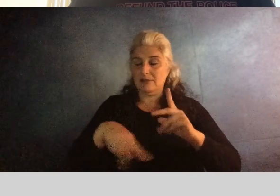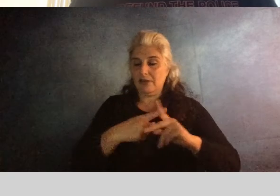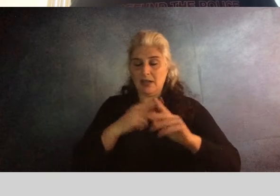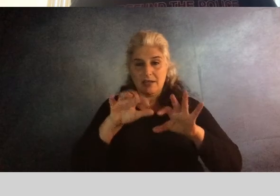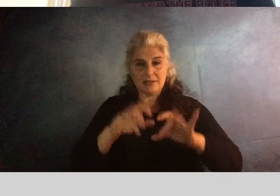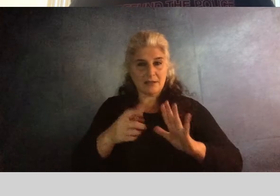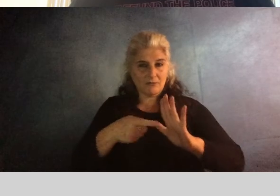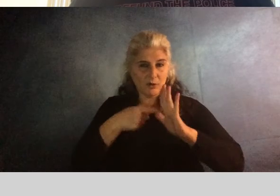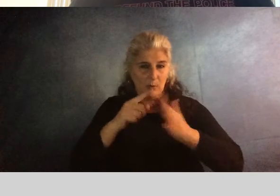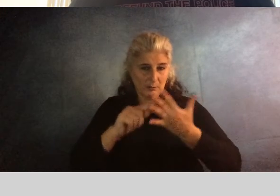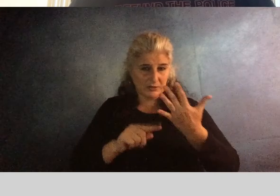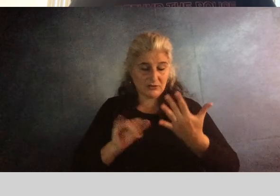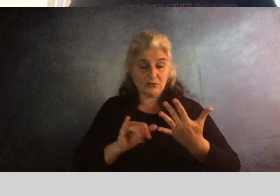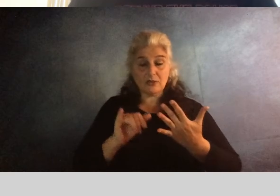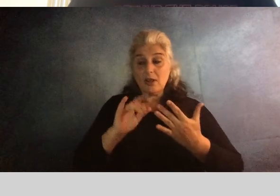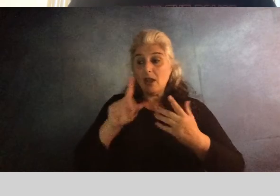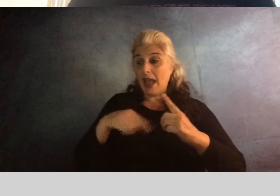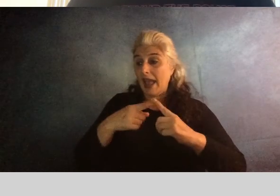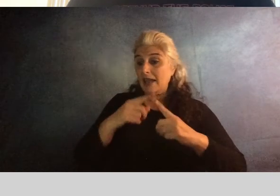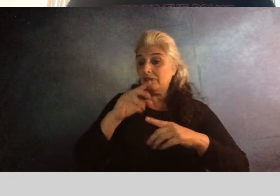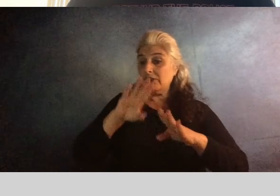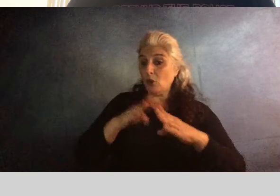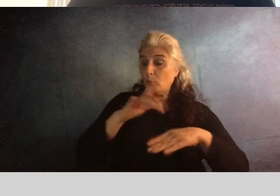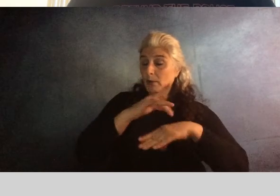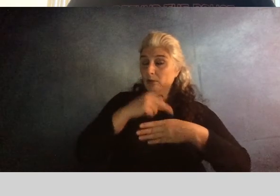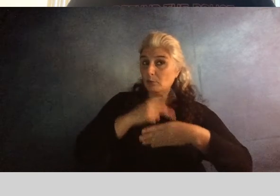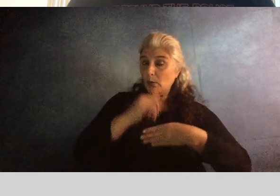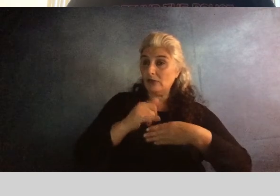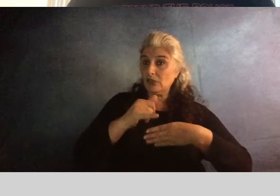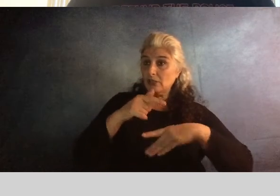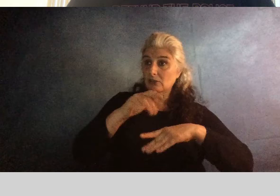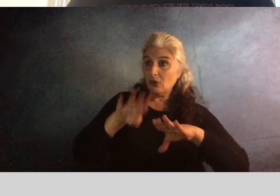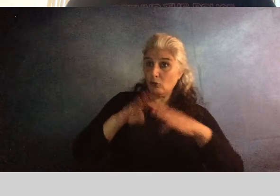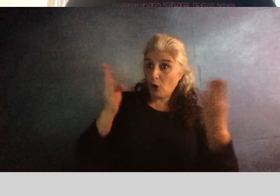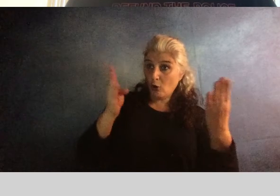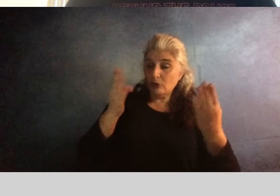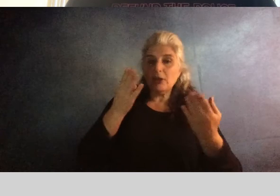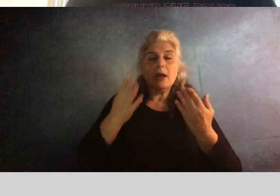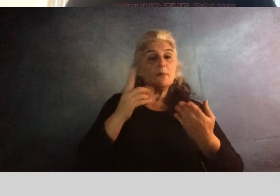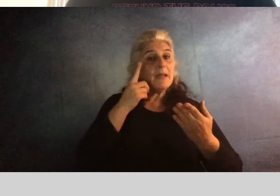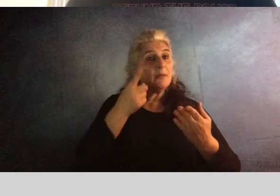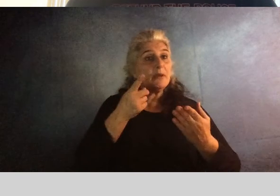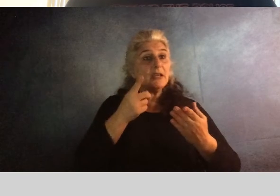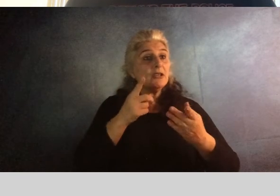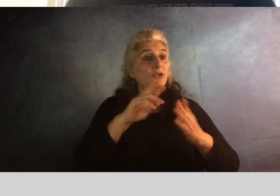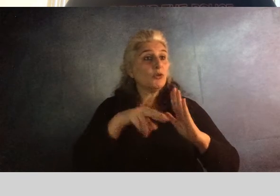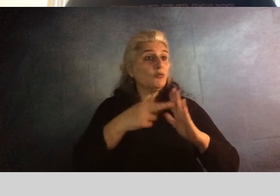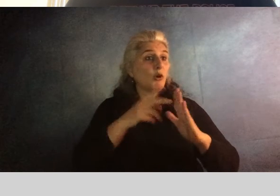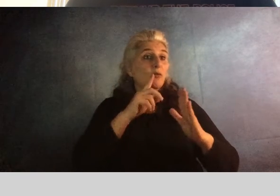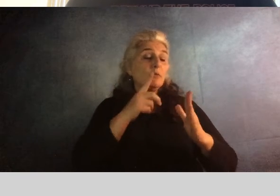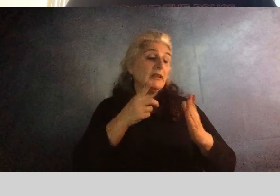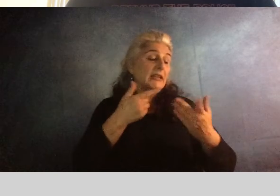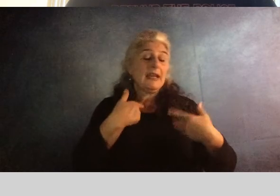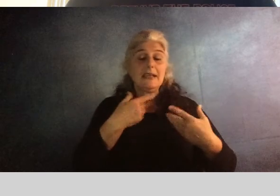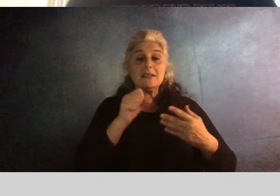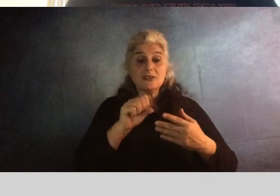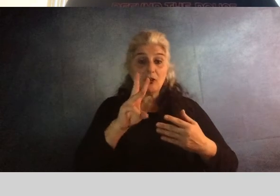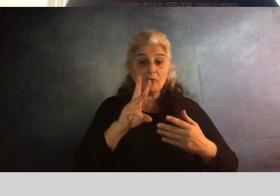As an open source project grows, your job as a maintainer may shift from software development to growing and managing a community of contributors.